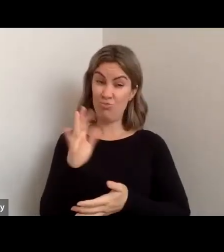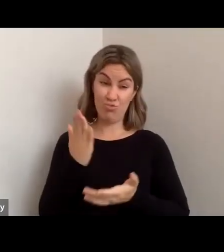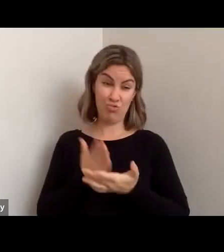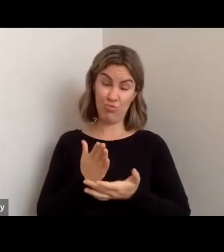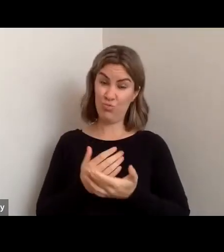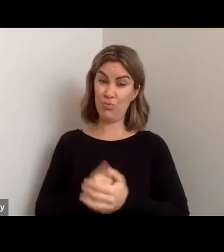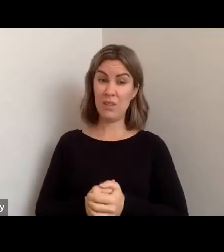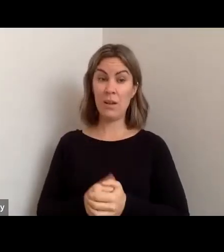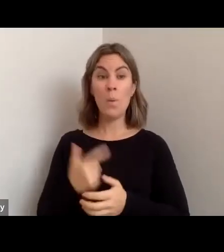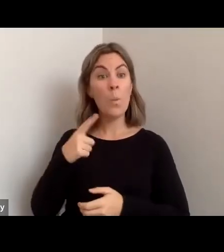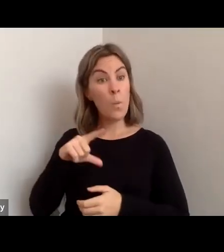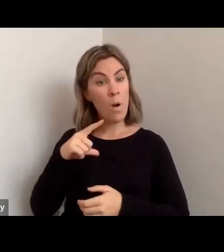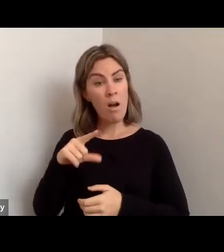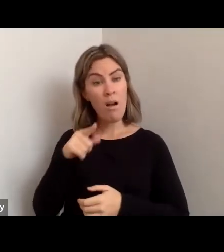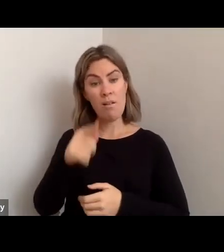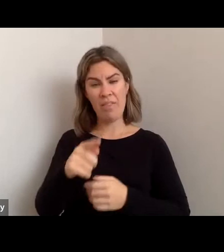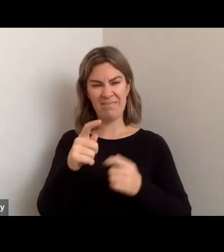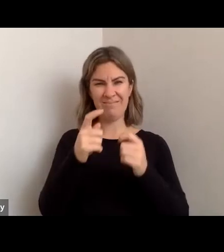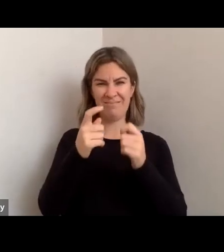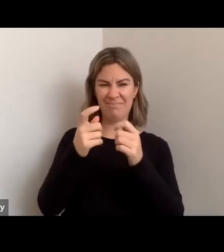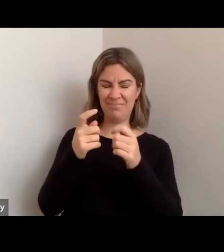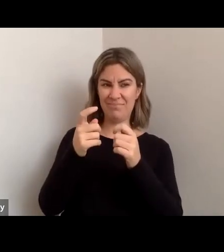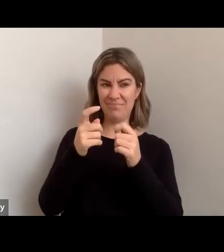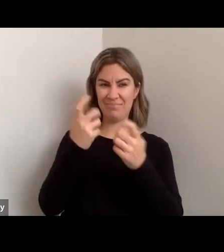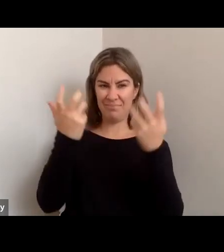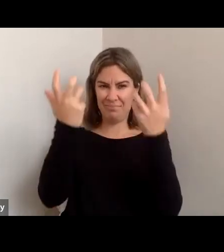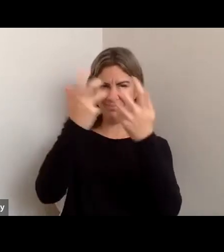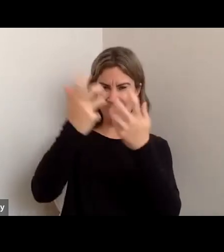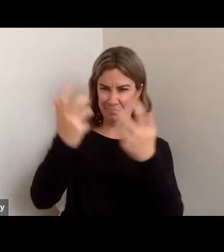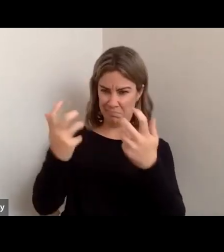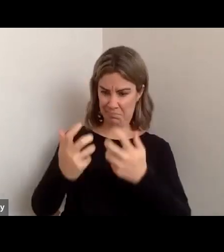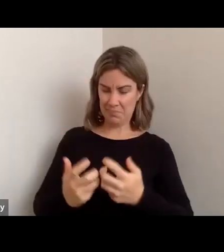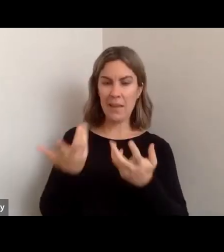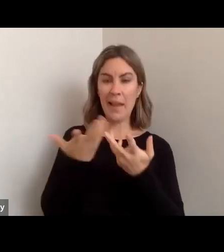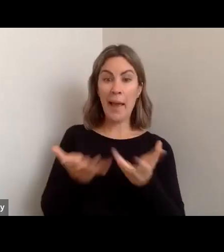also looks after ads, has learnt that bought attention is because the